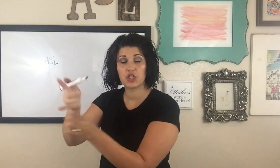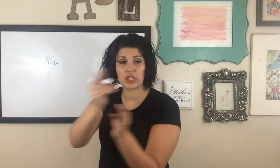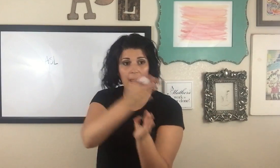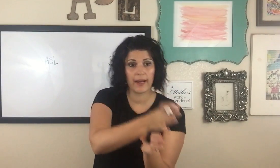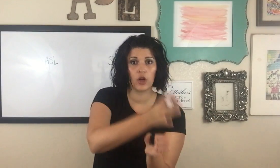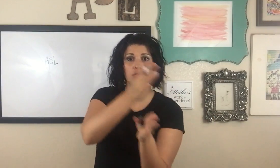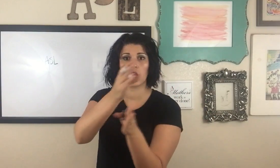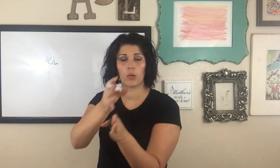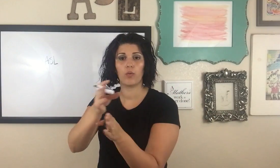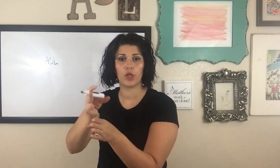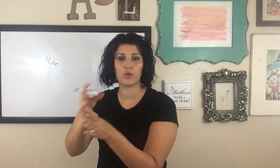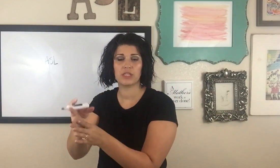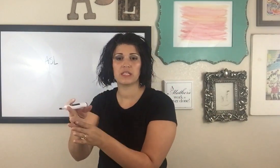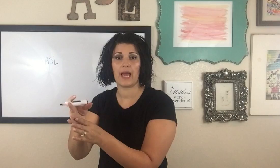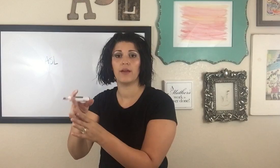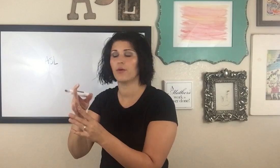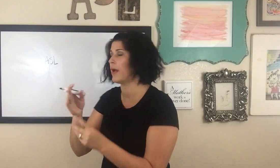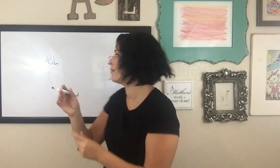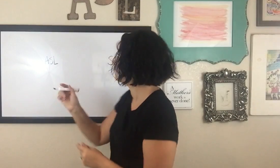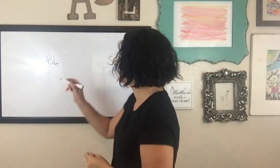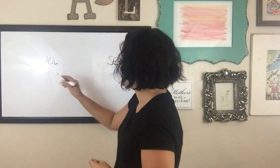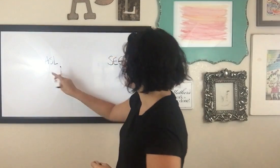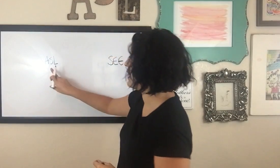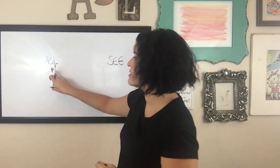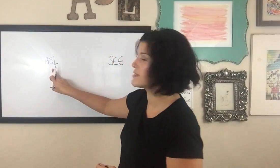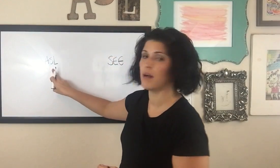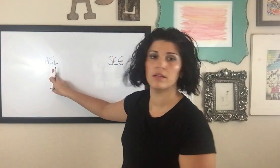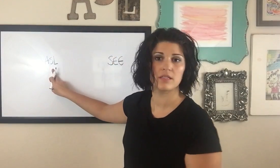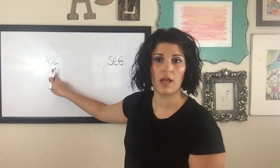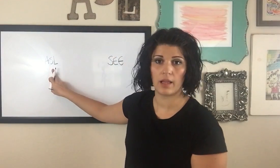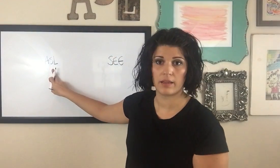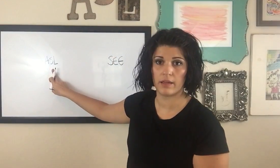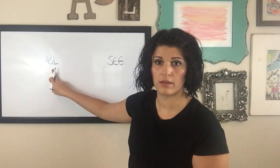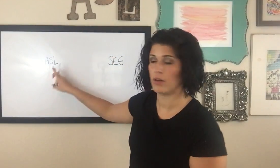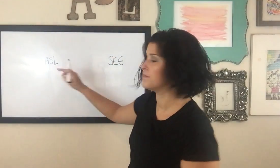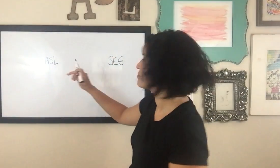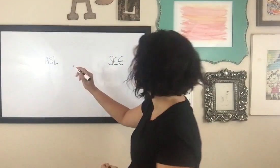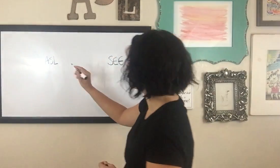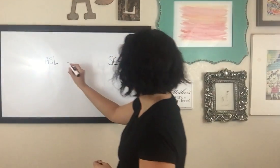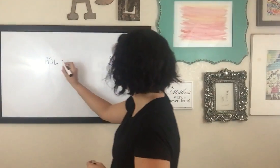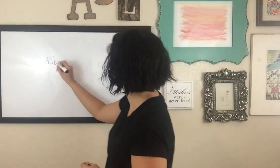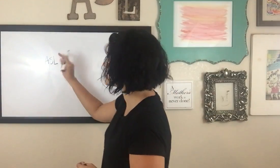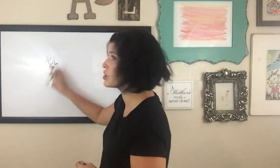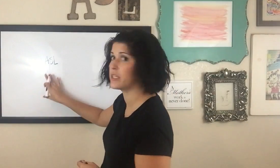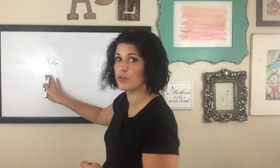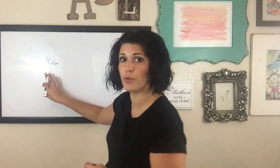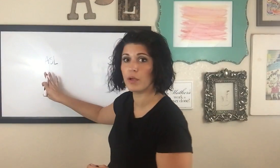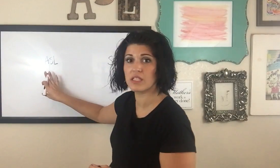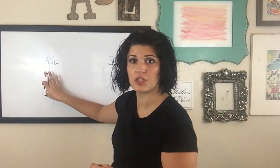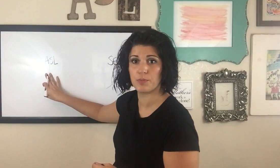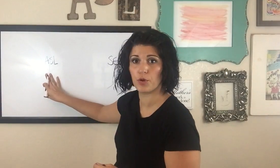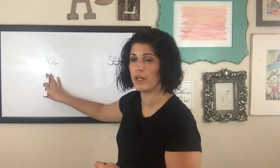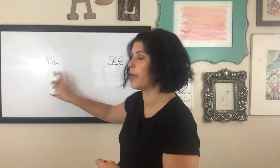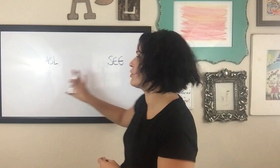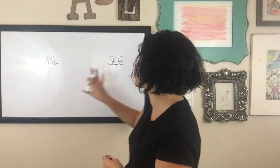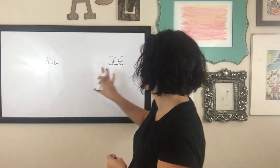Each sign goes along with what you would say. Okay? And Asl is not like that at all. It's it's, it's, it's, it's pure language.